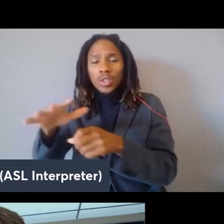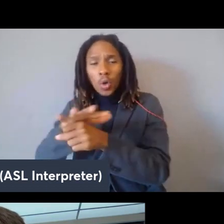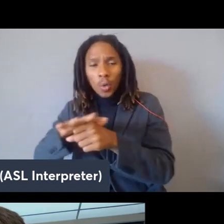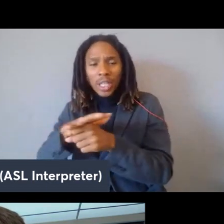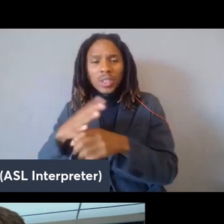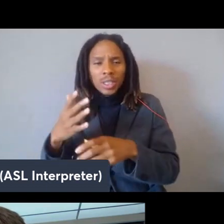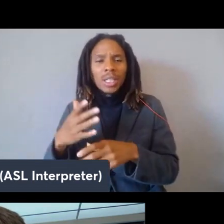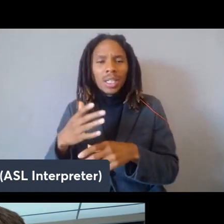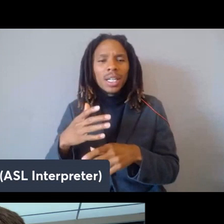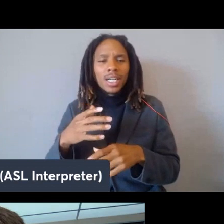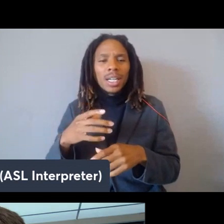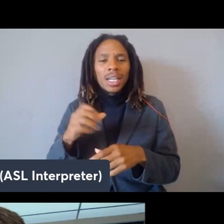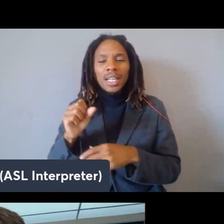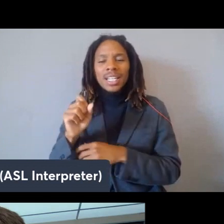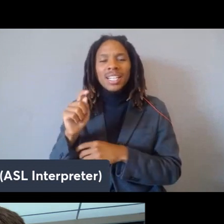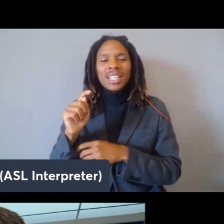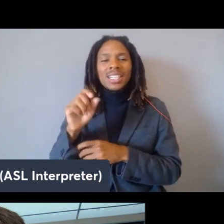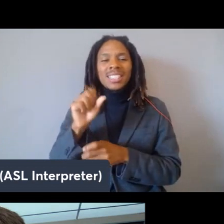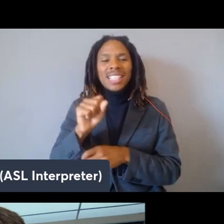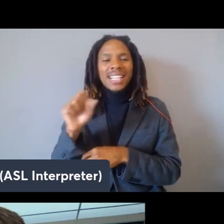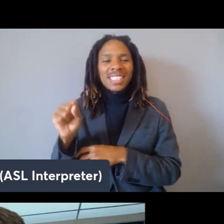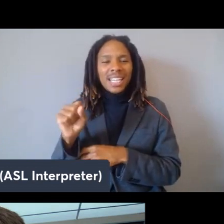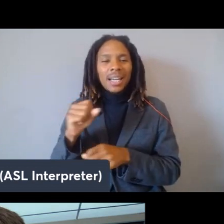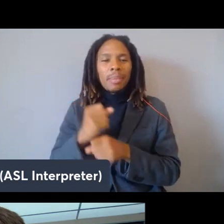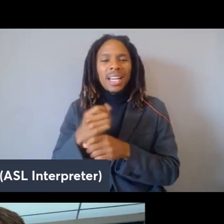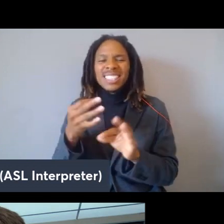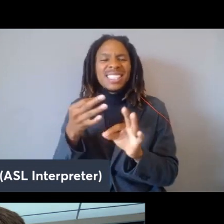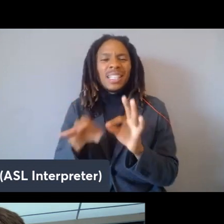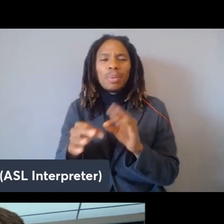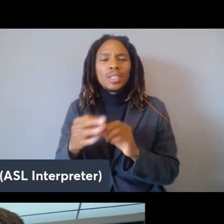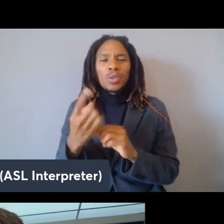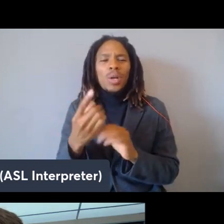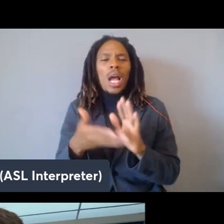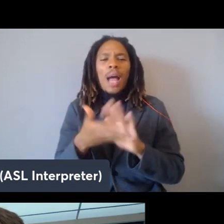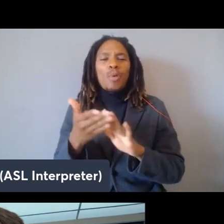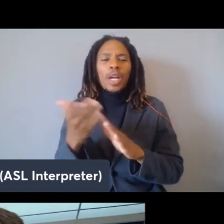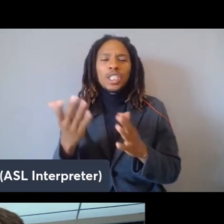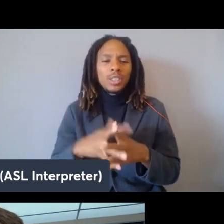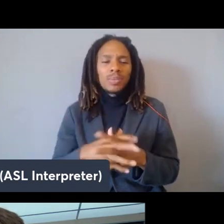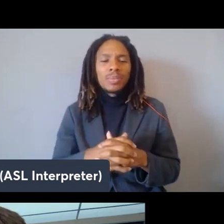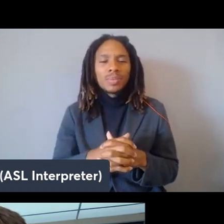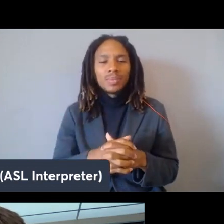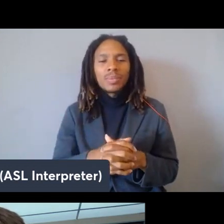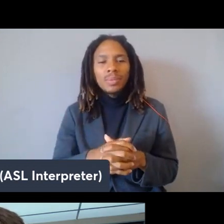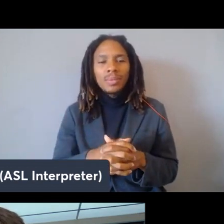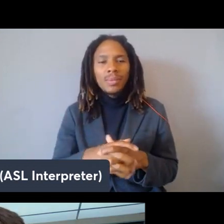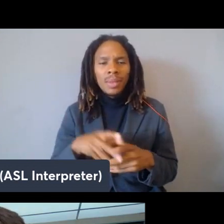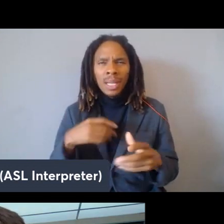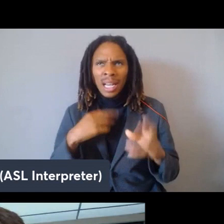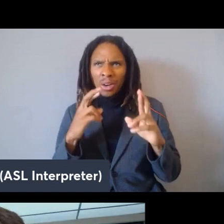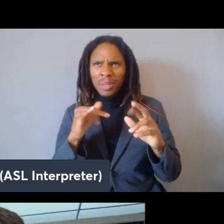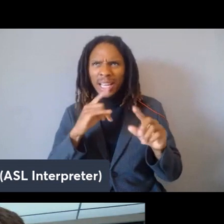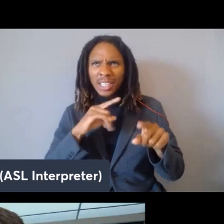which StackSets makes it as simple as single operation. So I hope that kind of answers your question, AM.